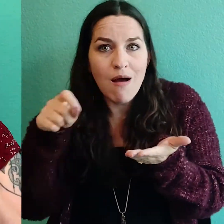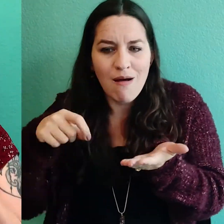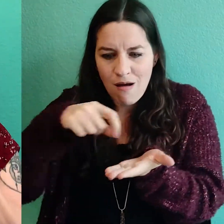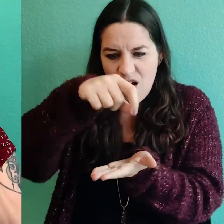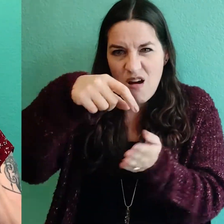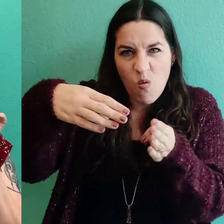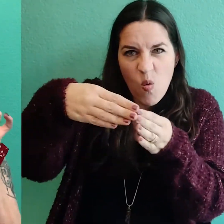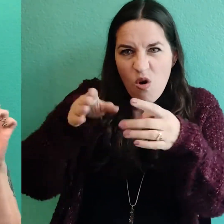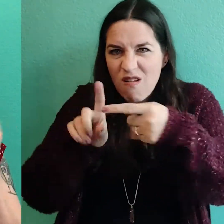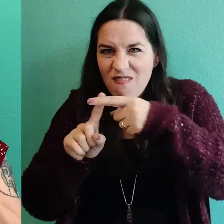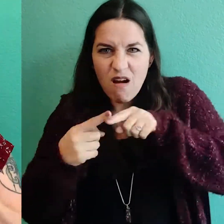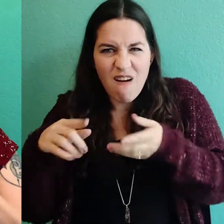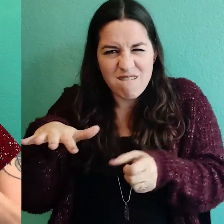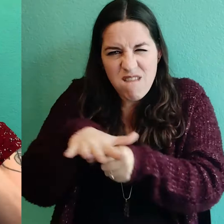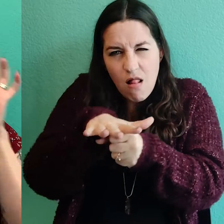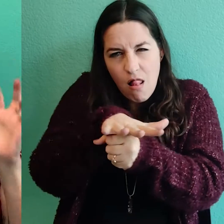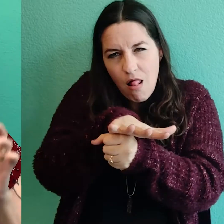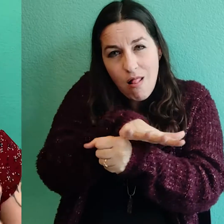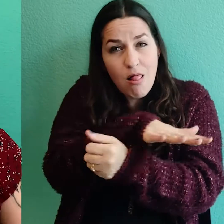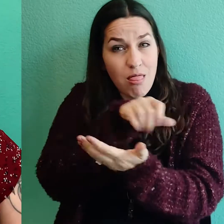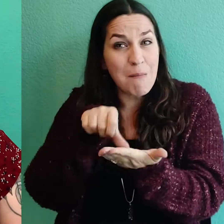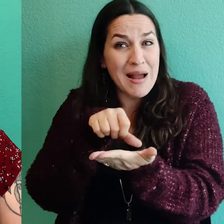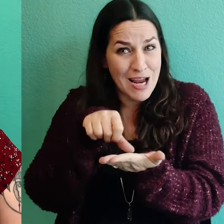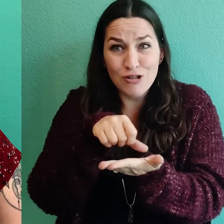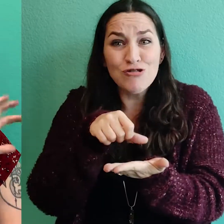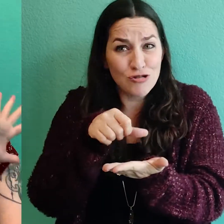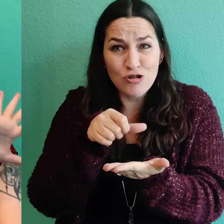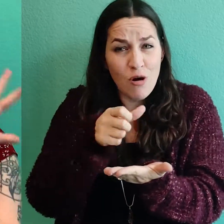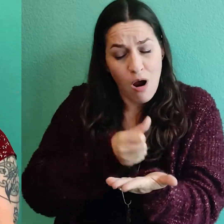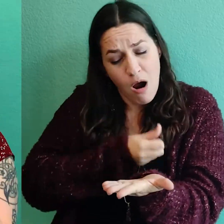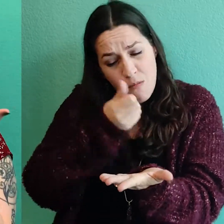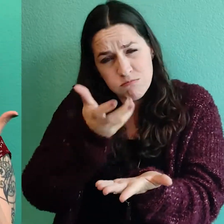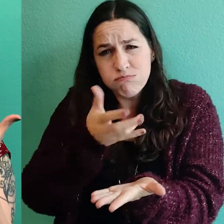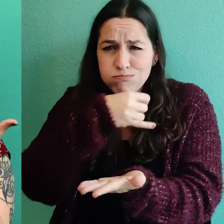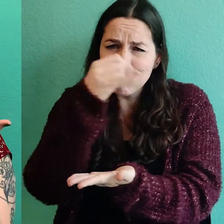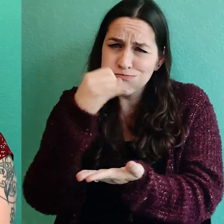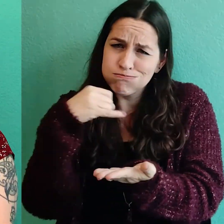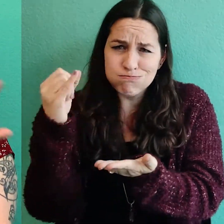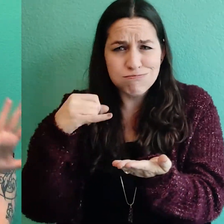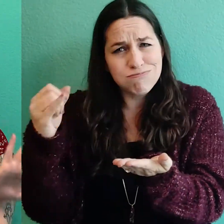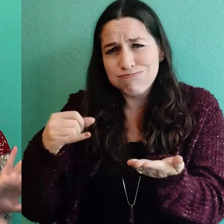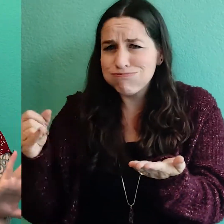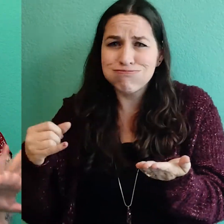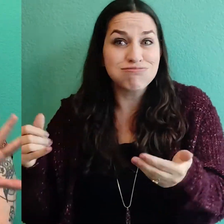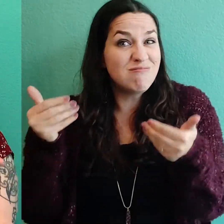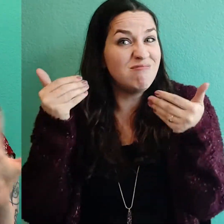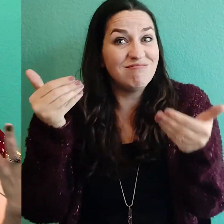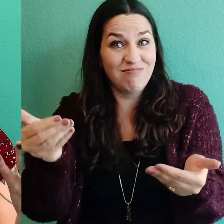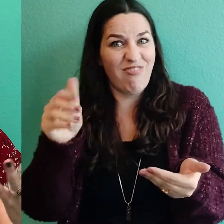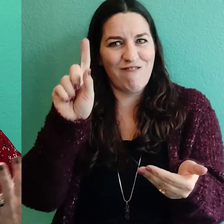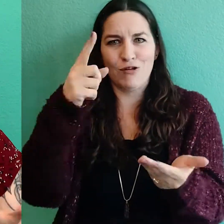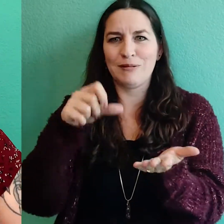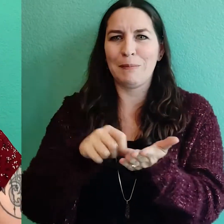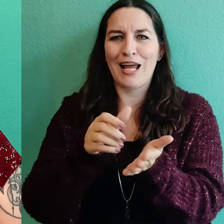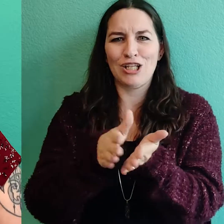Scribble in little jaggys, scribble in all the different ways. Fill that entire page, a whole spread up with nothing but scribbles.